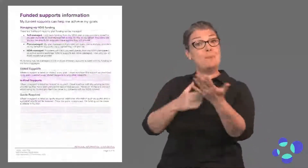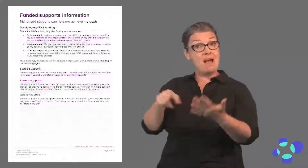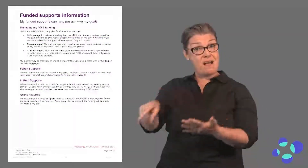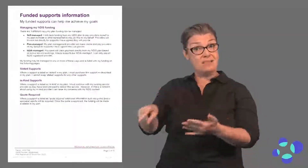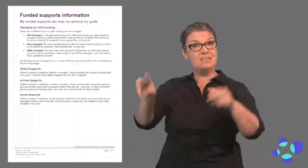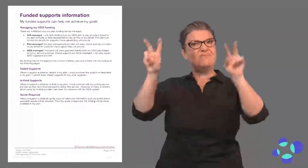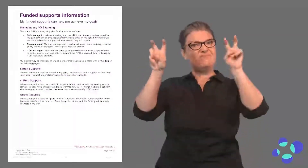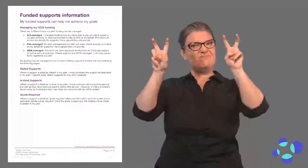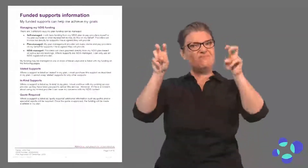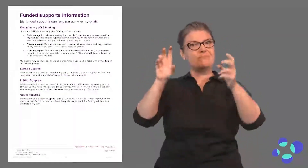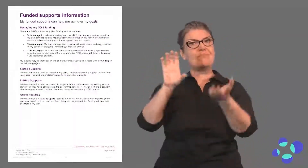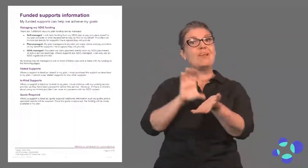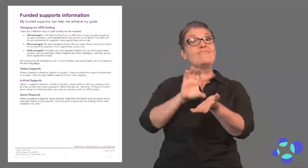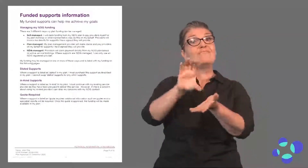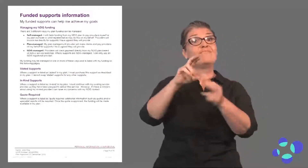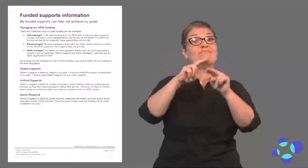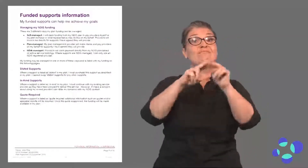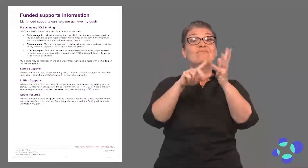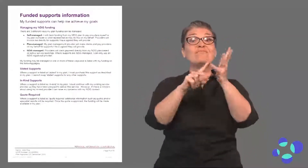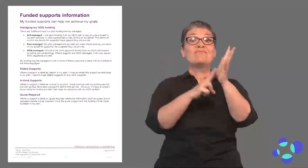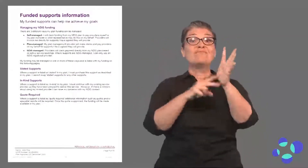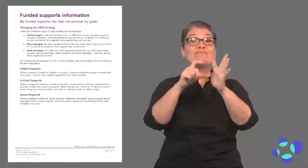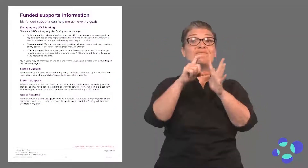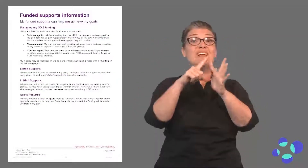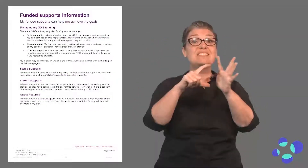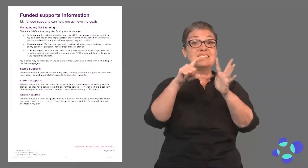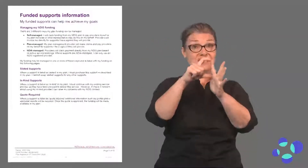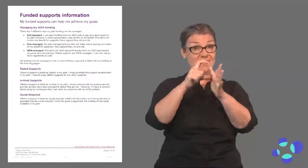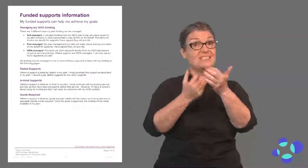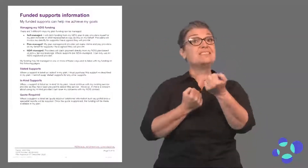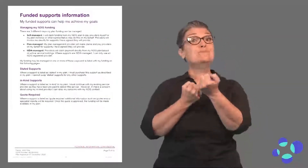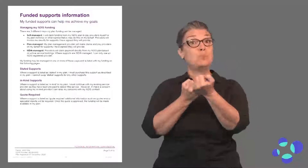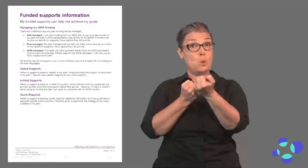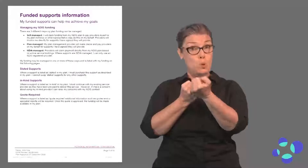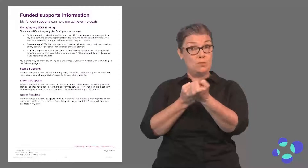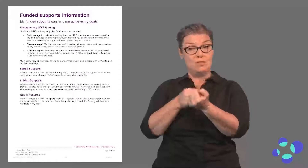The second part is titled Funded Supports.